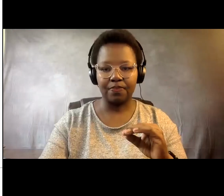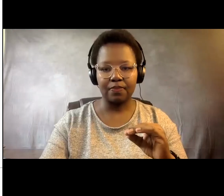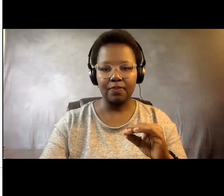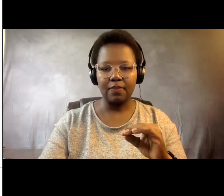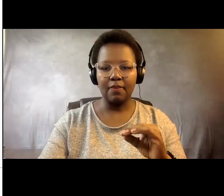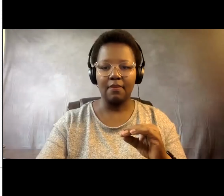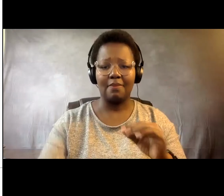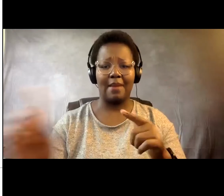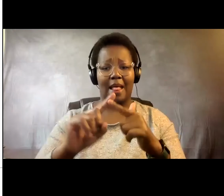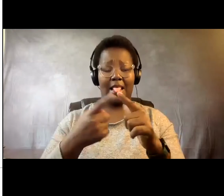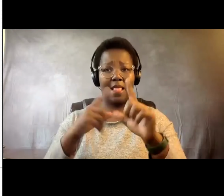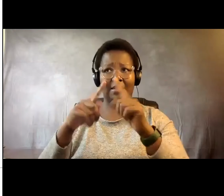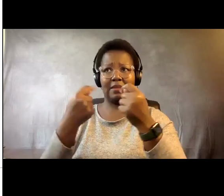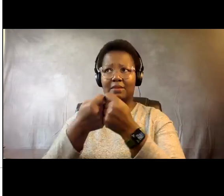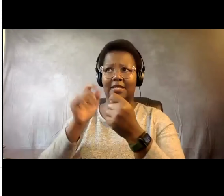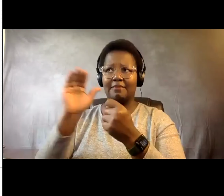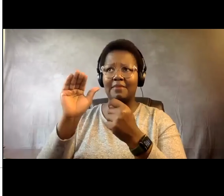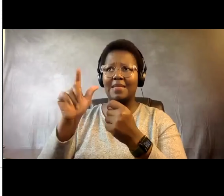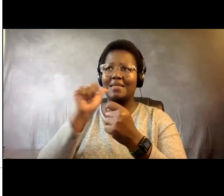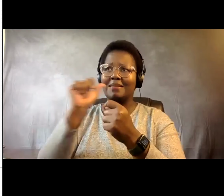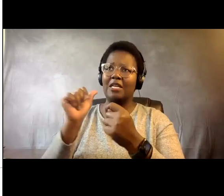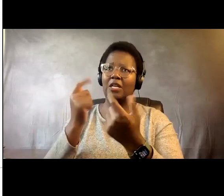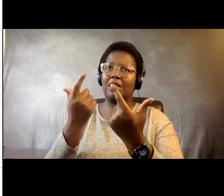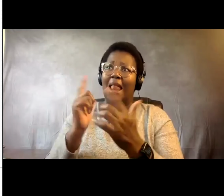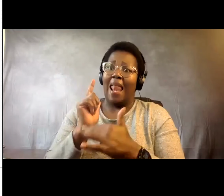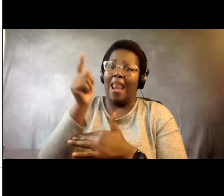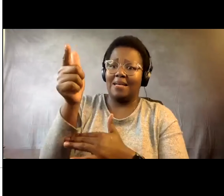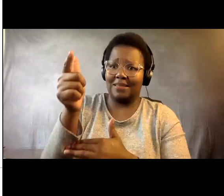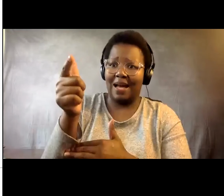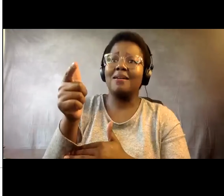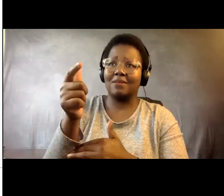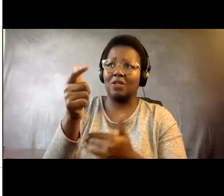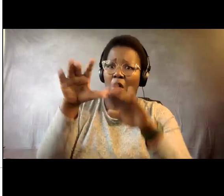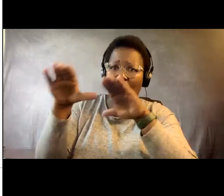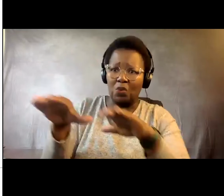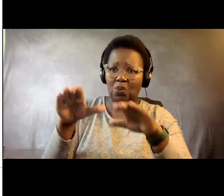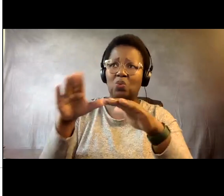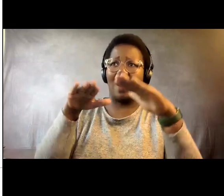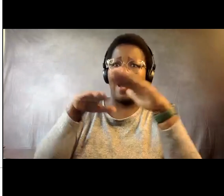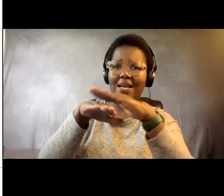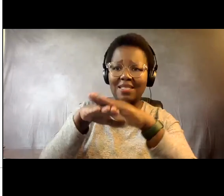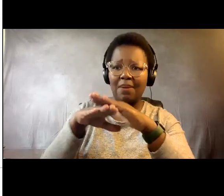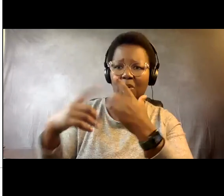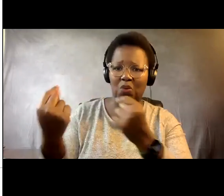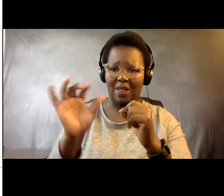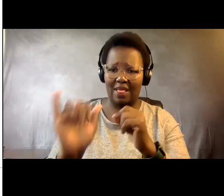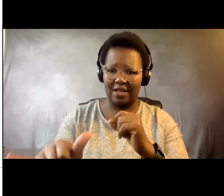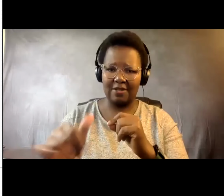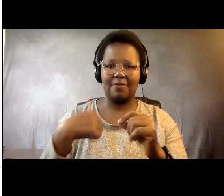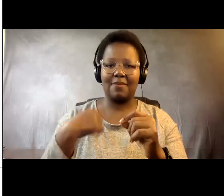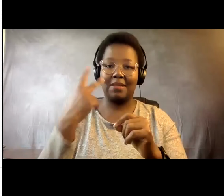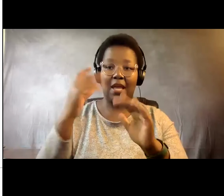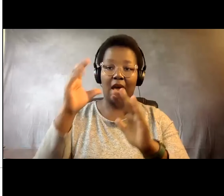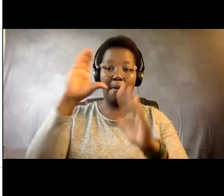accessibility issue later. A little bit like the picture I have on my screen, which is my broken